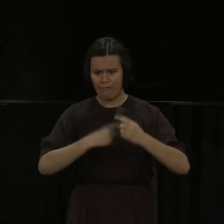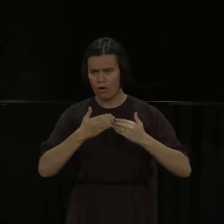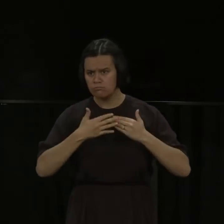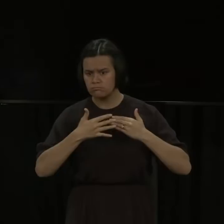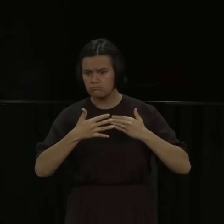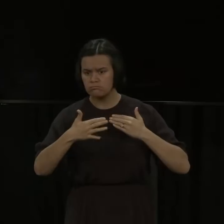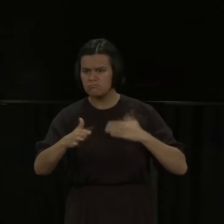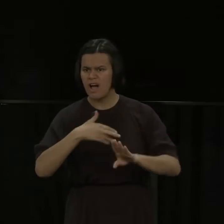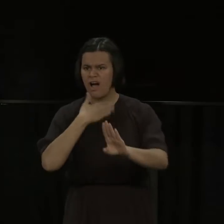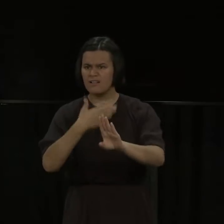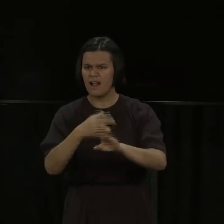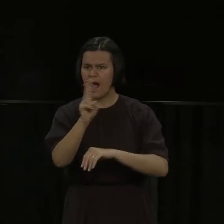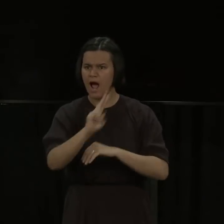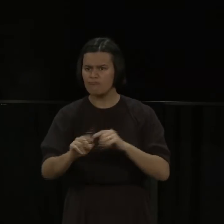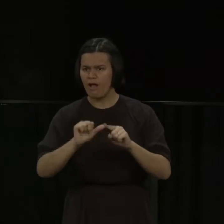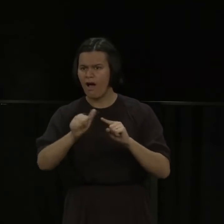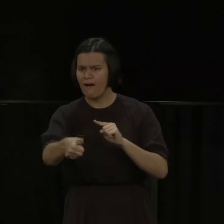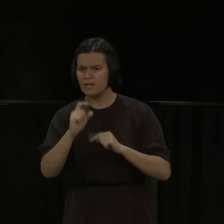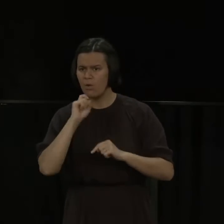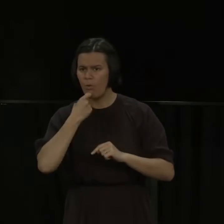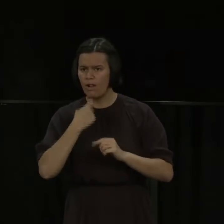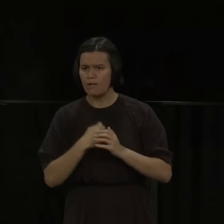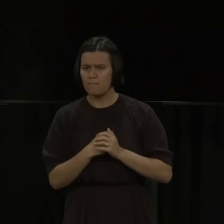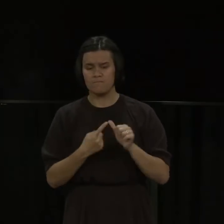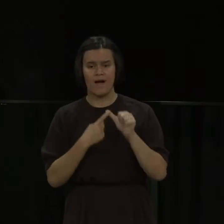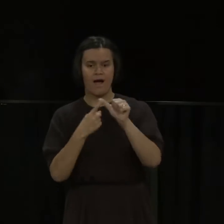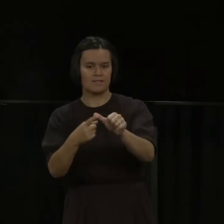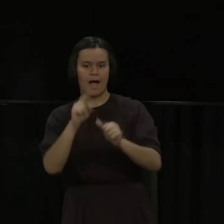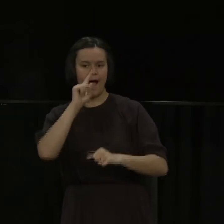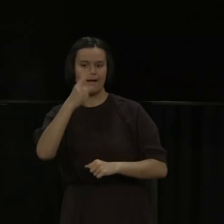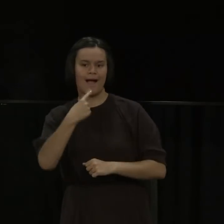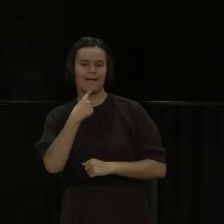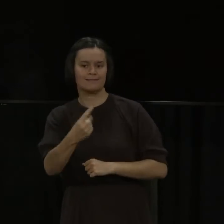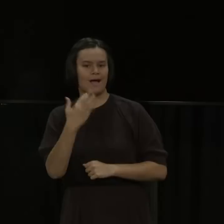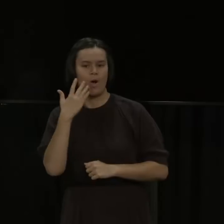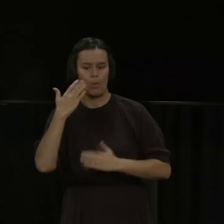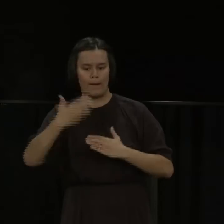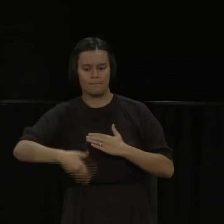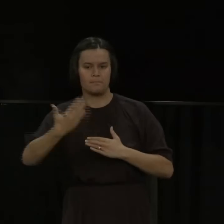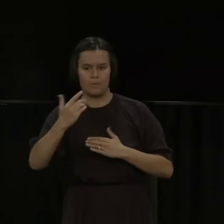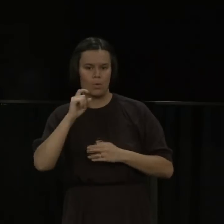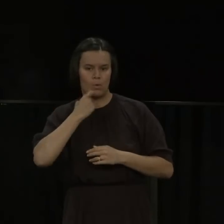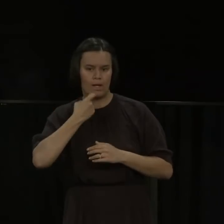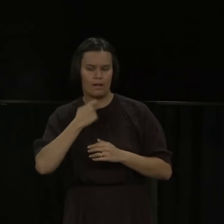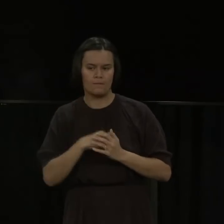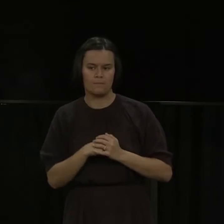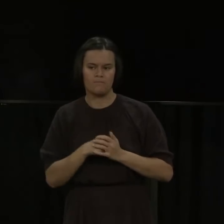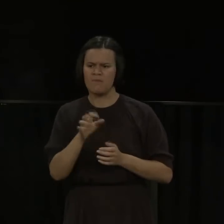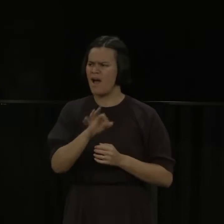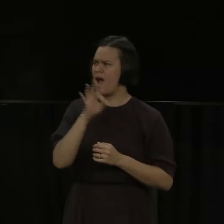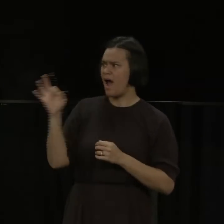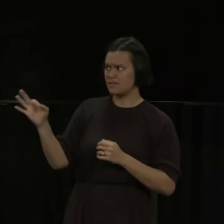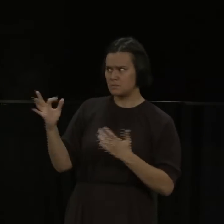weak home isolation be in place when foreign visitors, travel at the end of April? >> Like a said it will be in place for as long as the public health